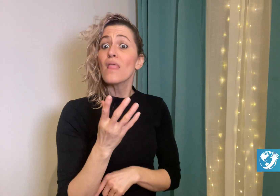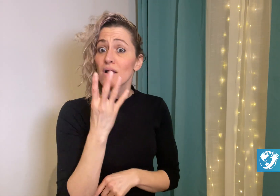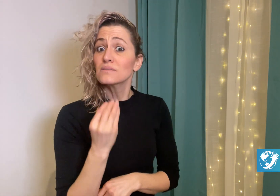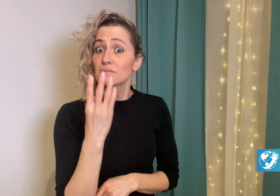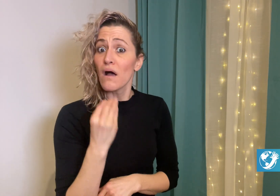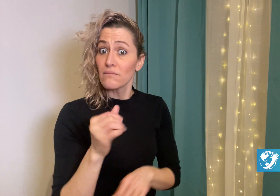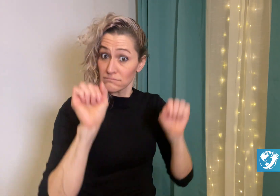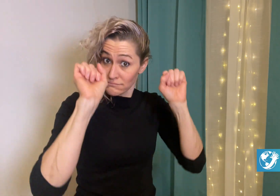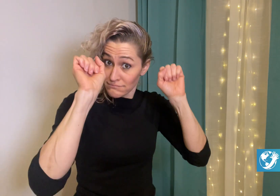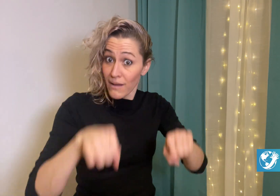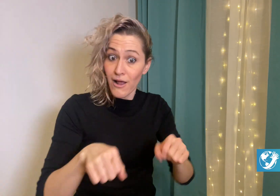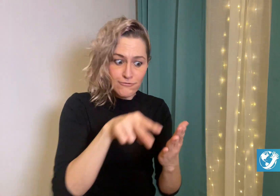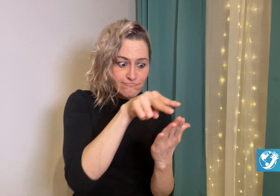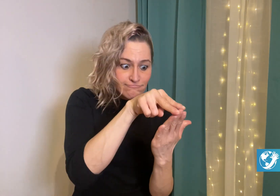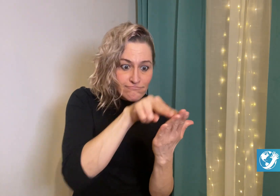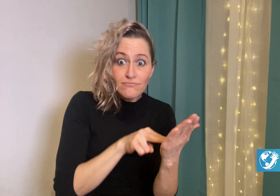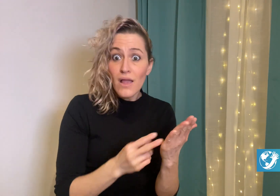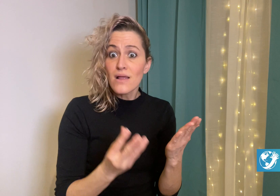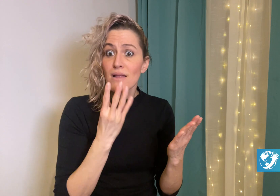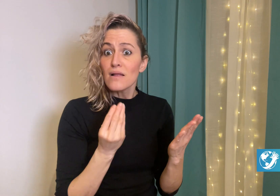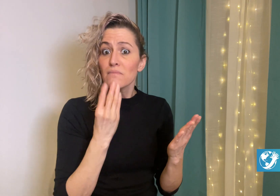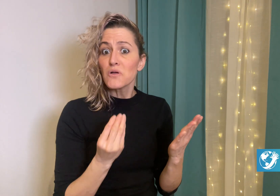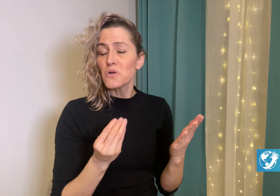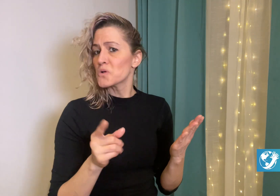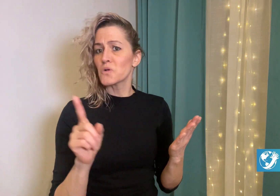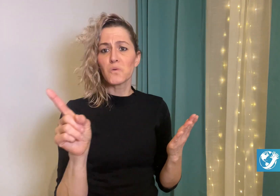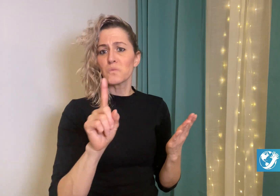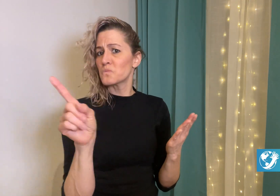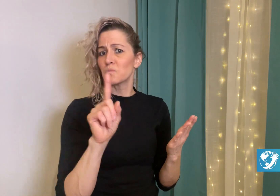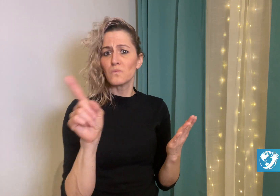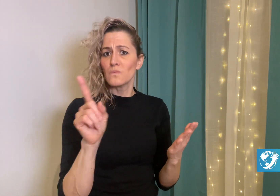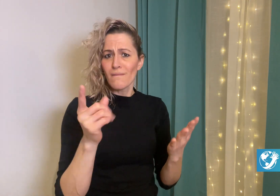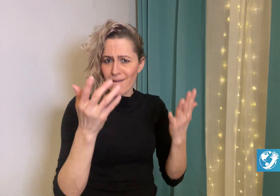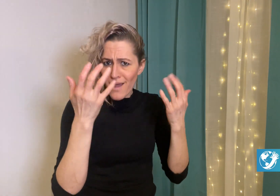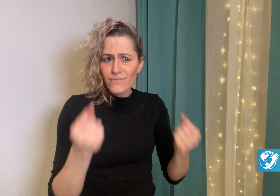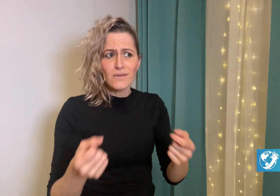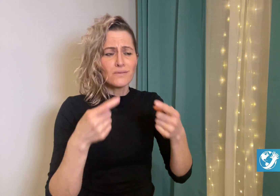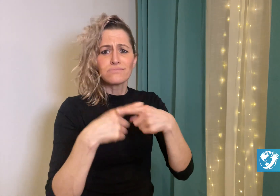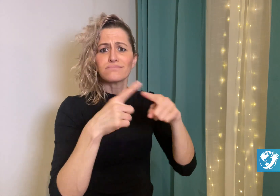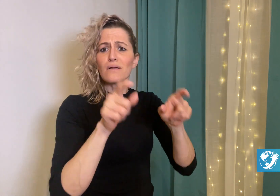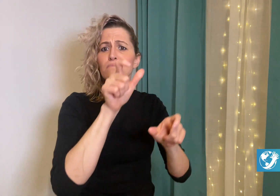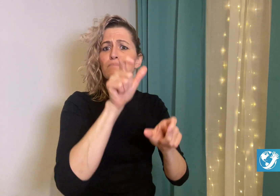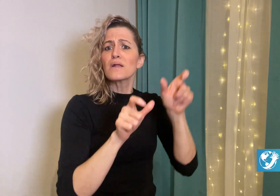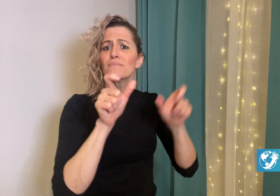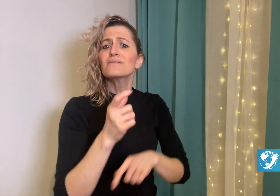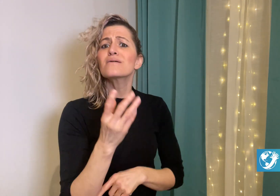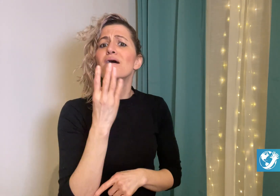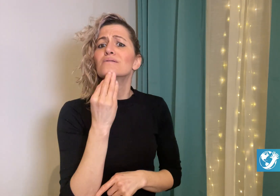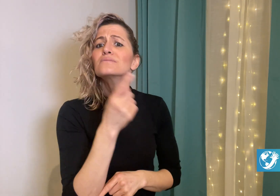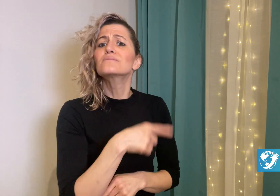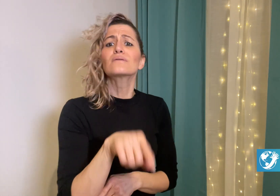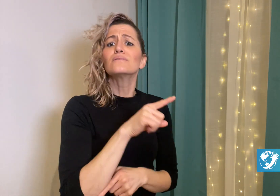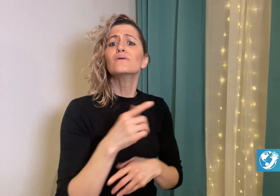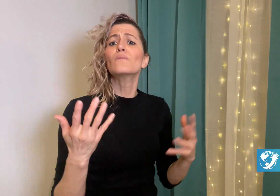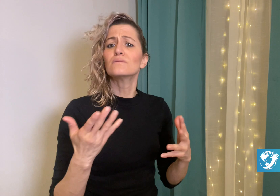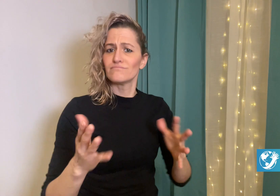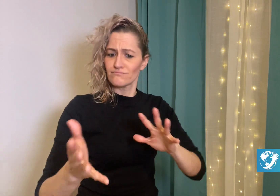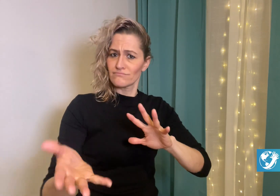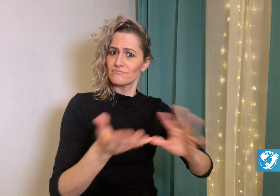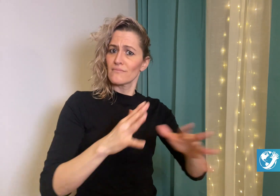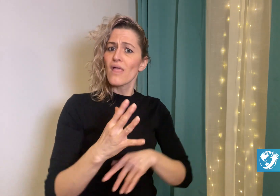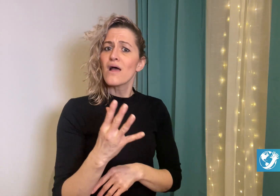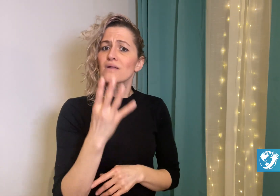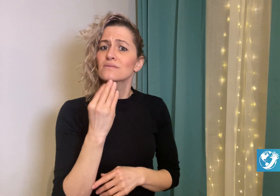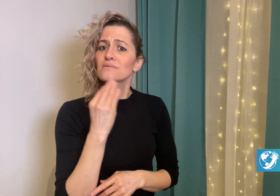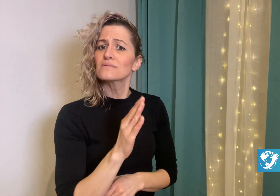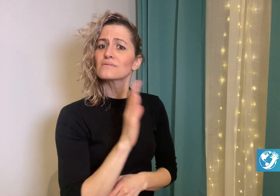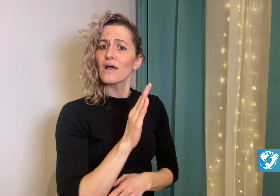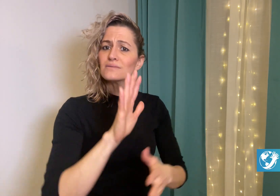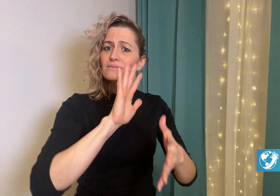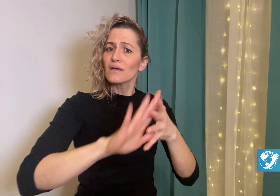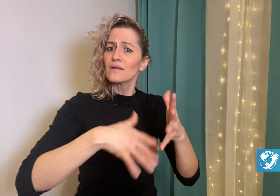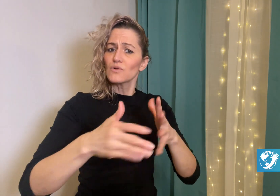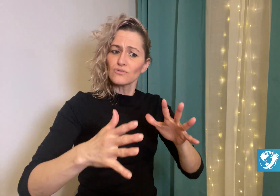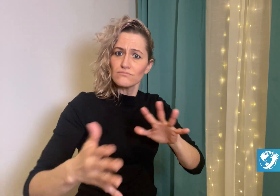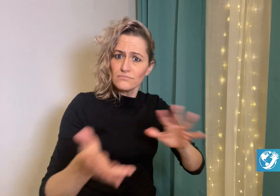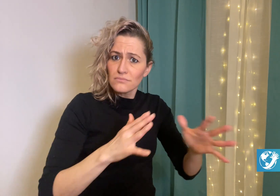can read Hebrew. Israeli Sign Language and Arabic is also used in Israel